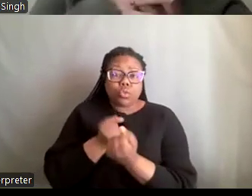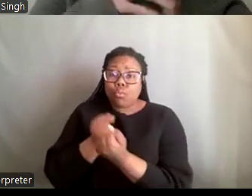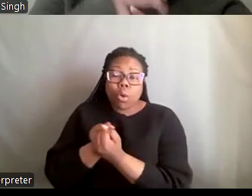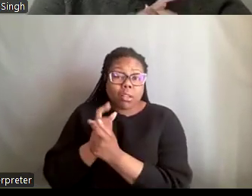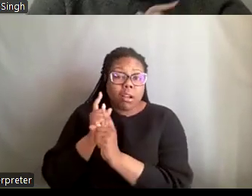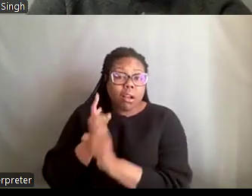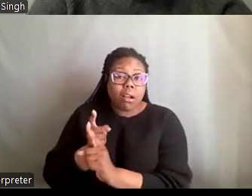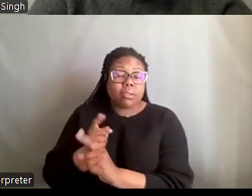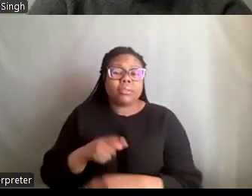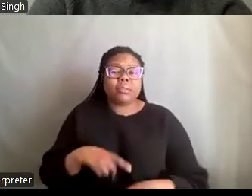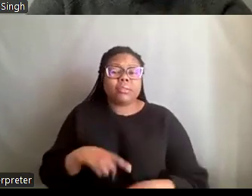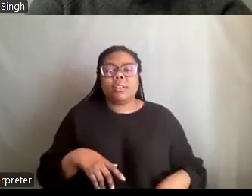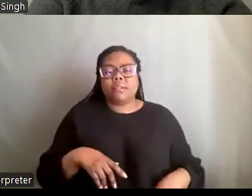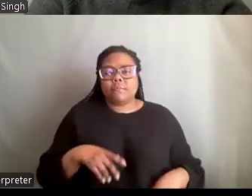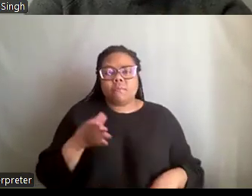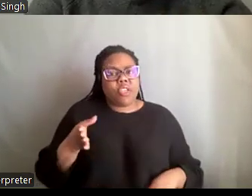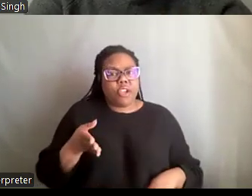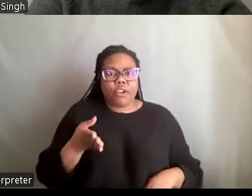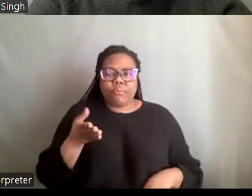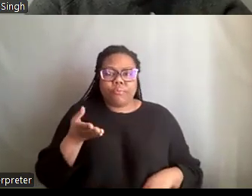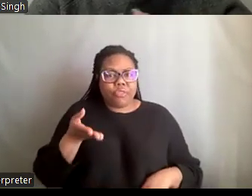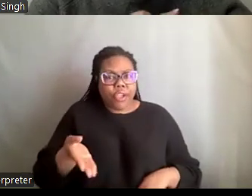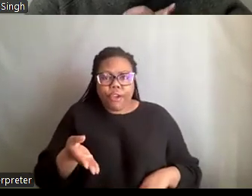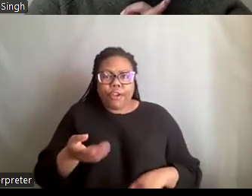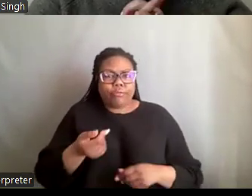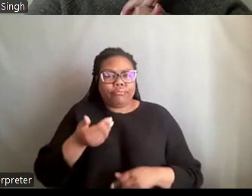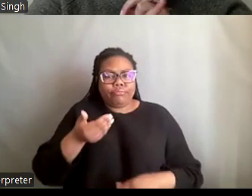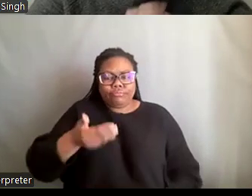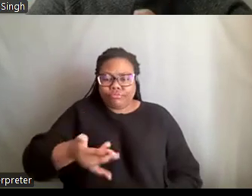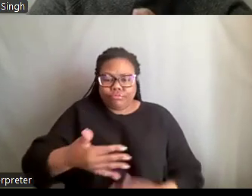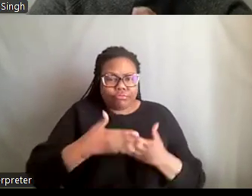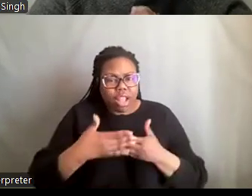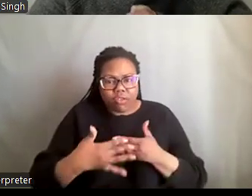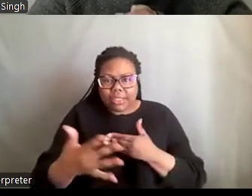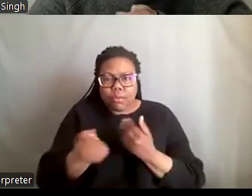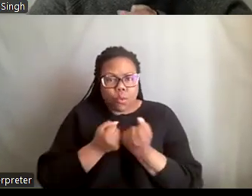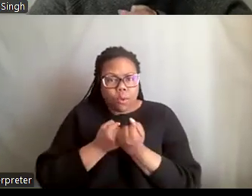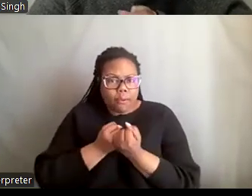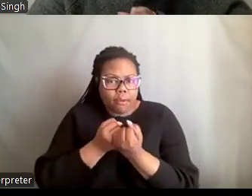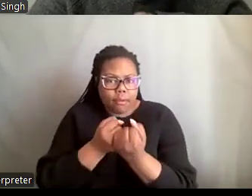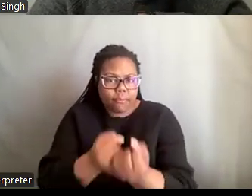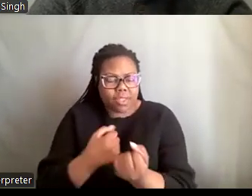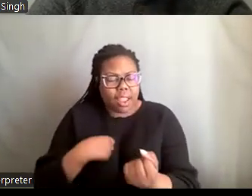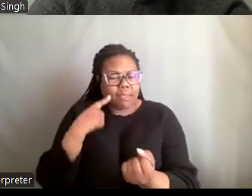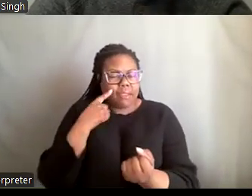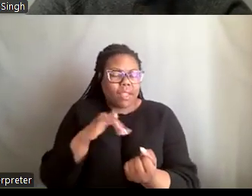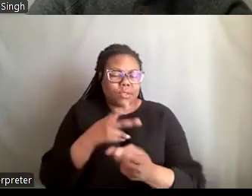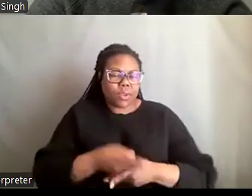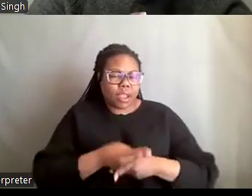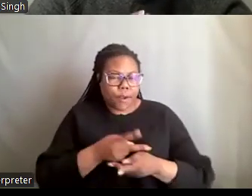through and who support you or the cause and are just there for you every step of the way. I think that's what care